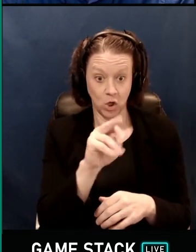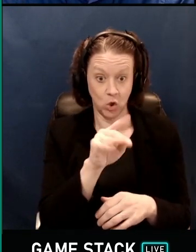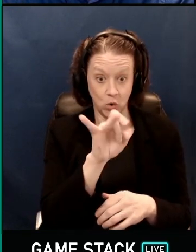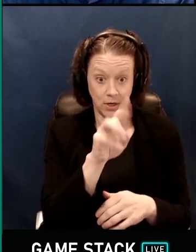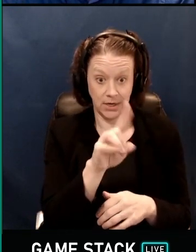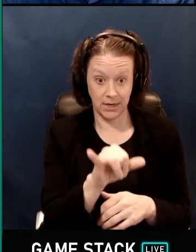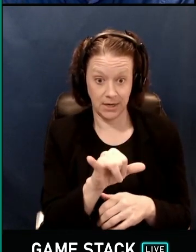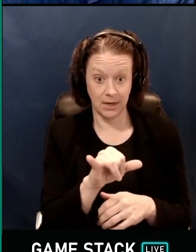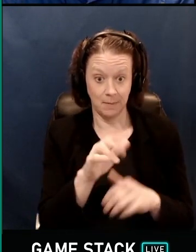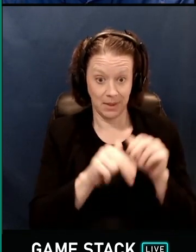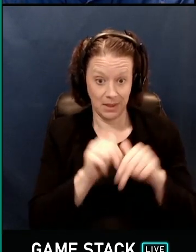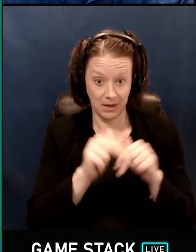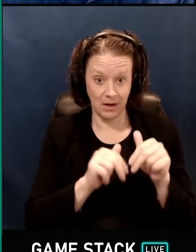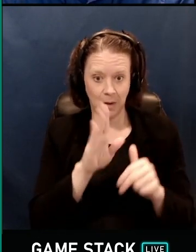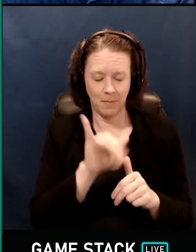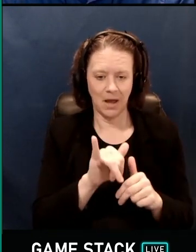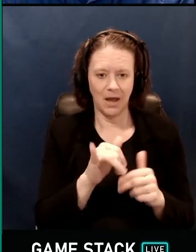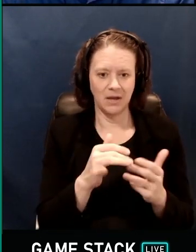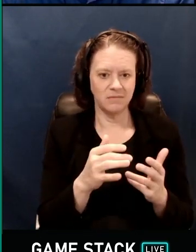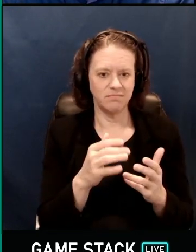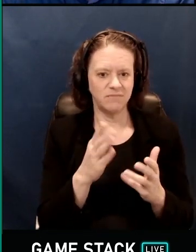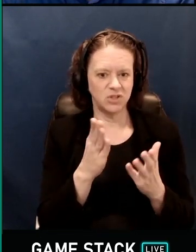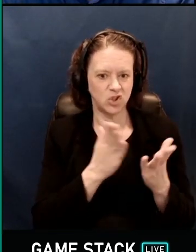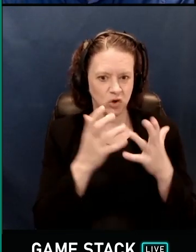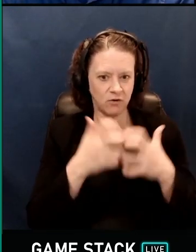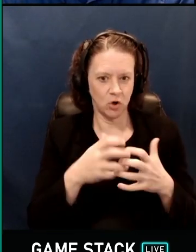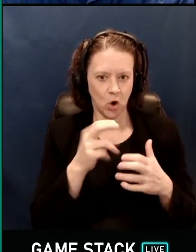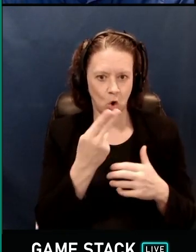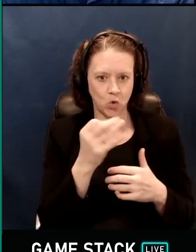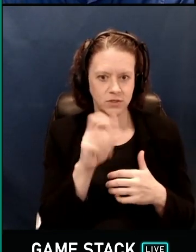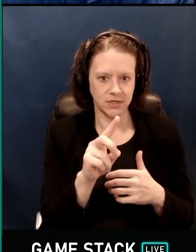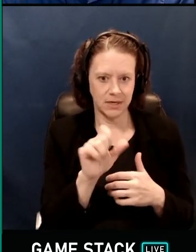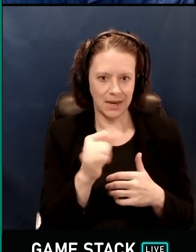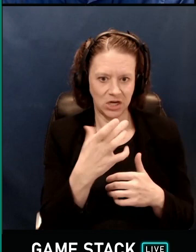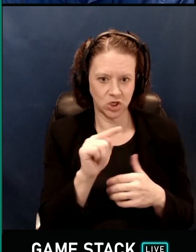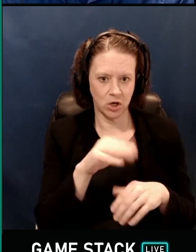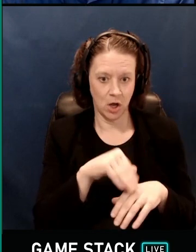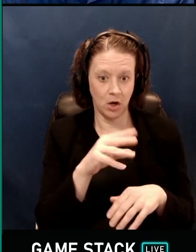Windows Virtual Machines, the other one is Xcode build by